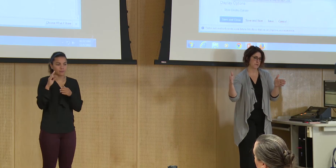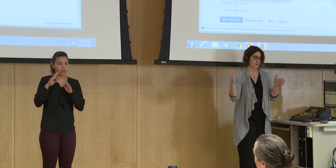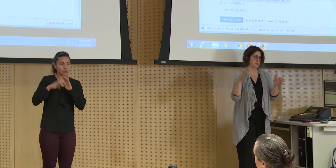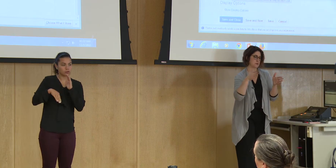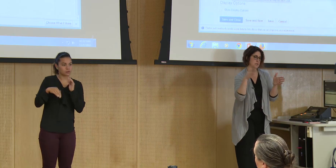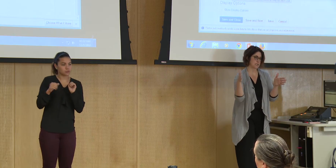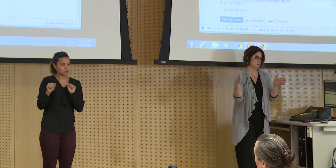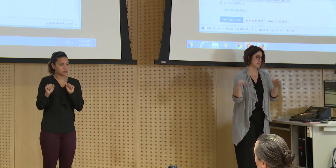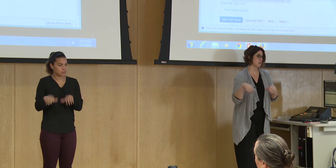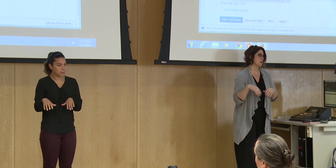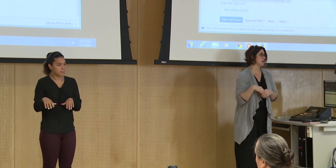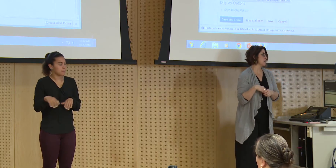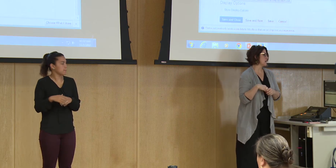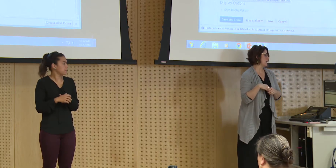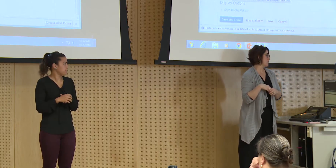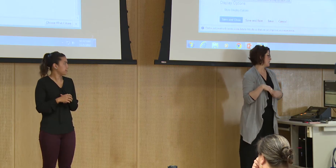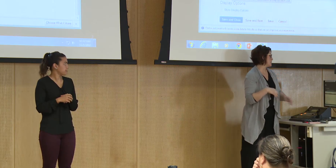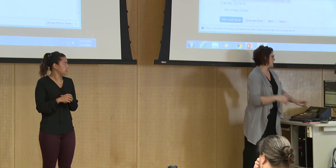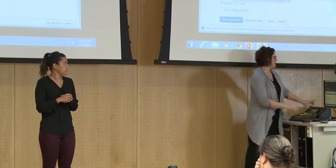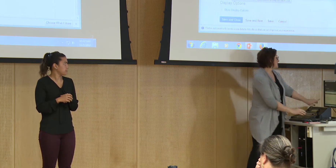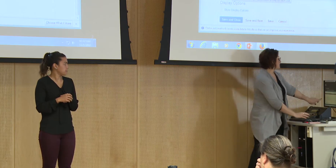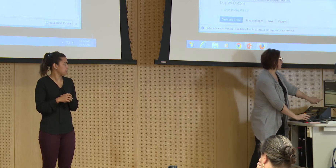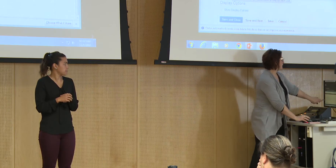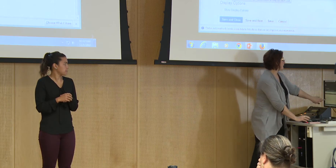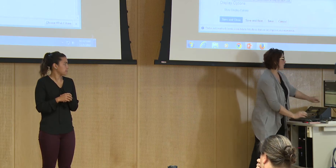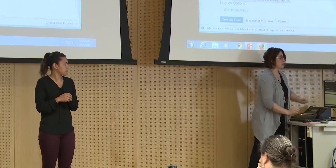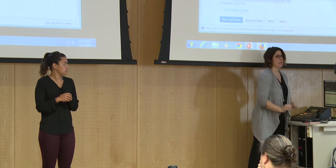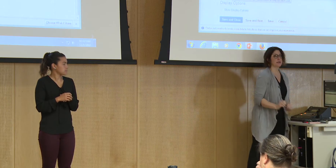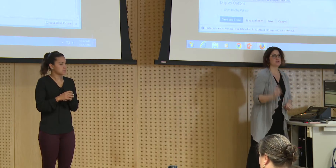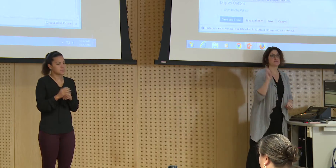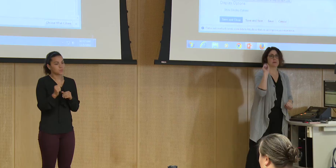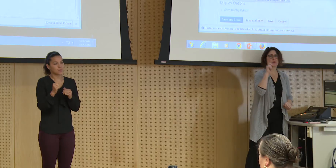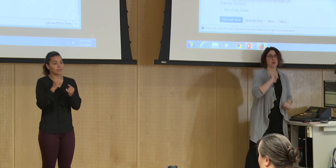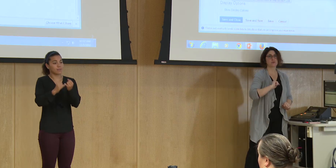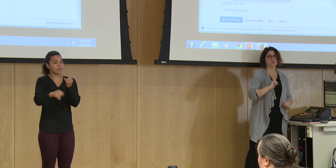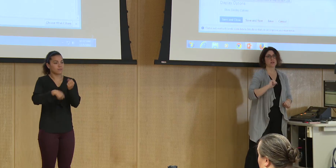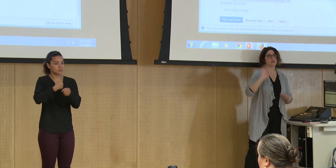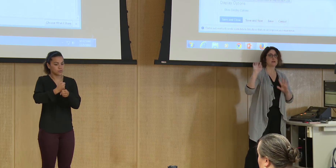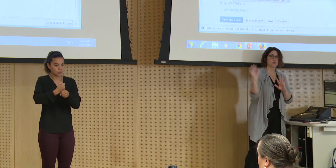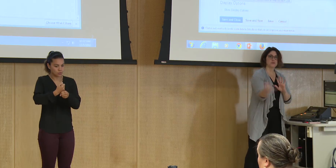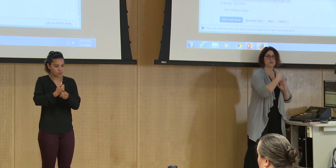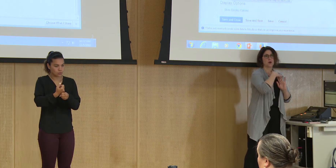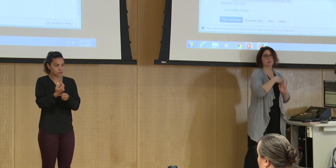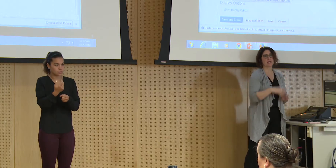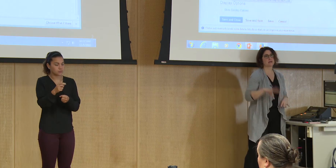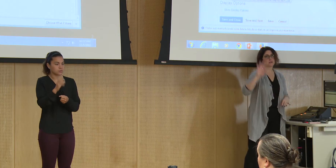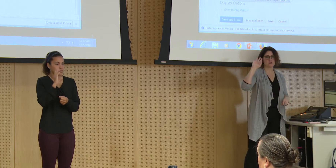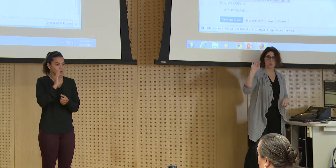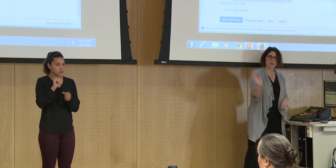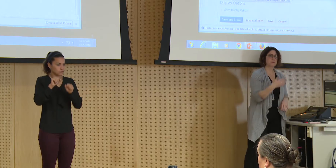for each of those items, you tell it, "OK, now go ahead and just drop the lowest one." And then it will just automatically just wipe that